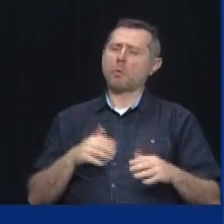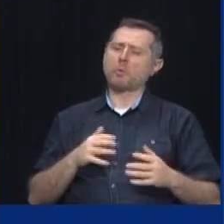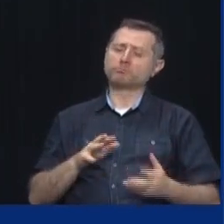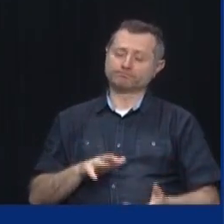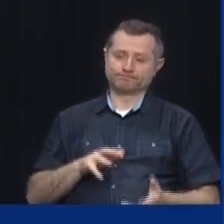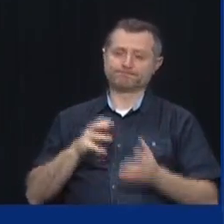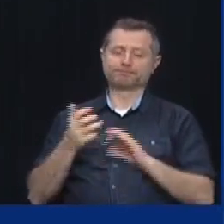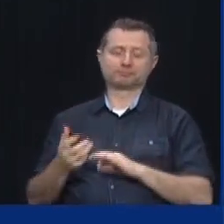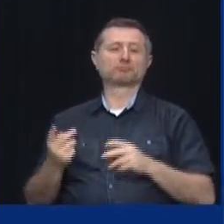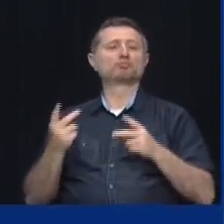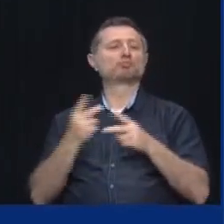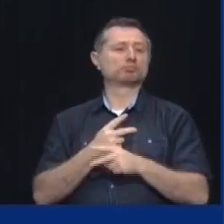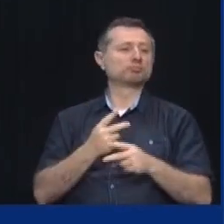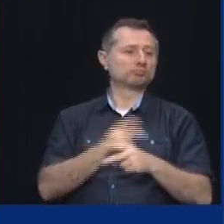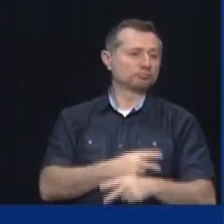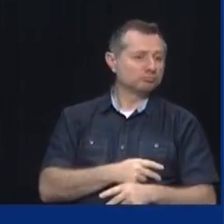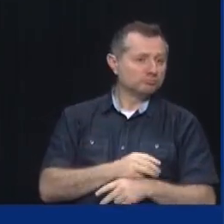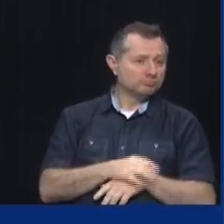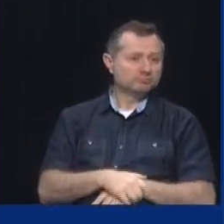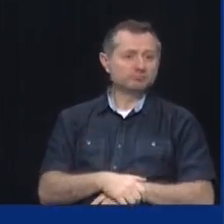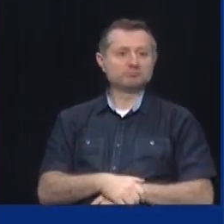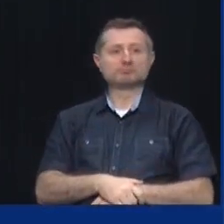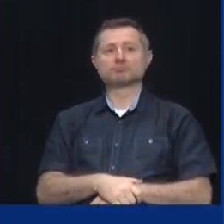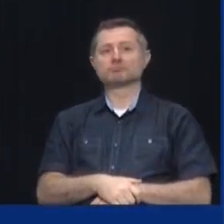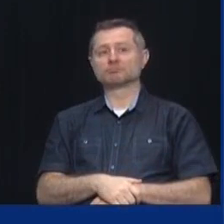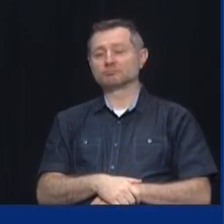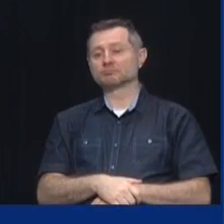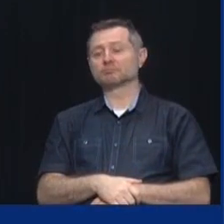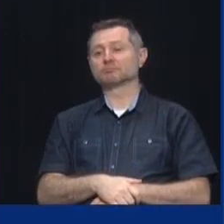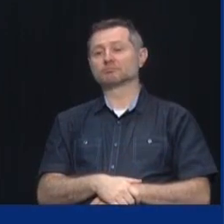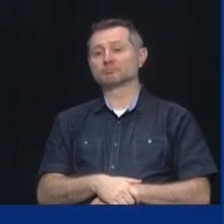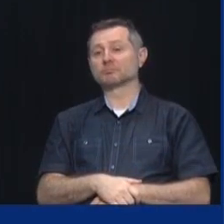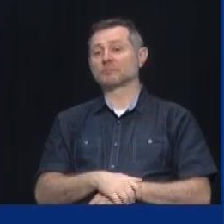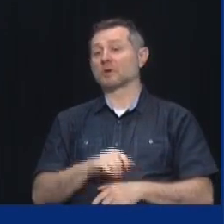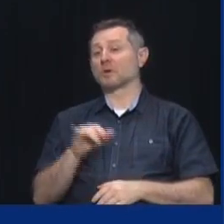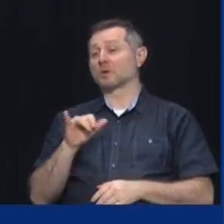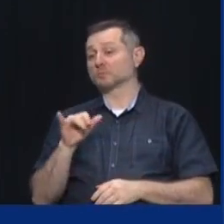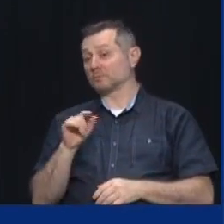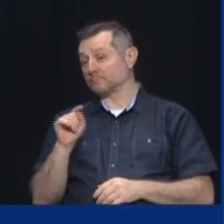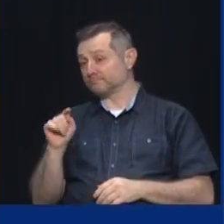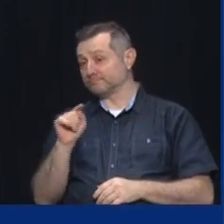WHEN THE PRESSURE IS APPLIED, IF FOUNDATION OR THE STONE AND YOU